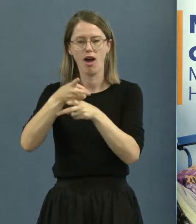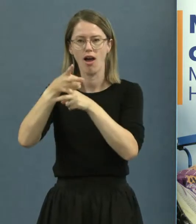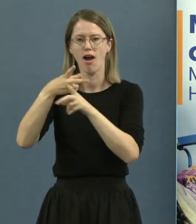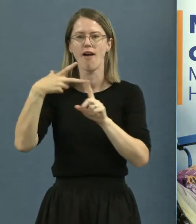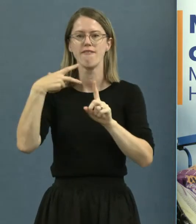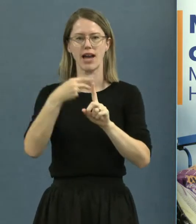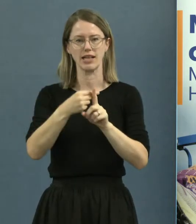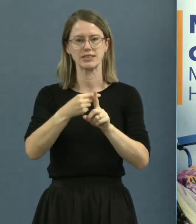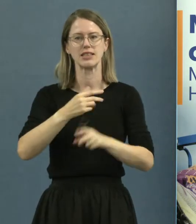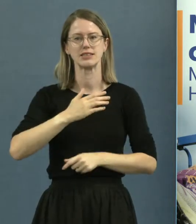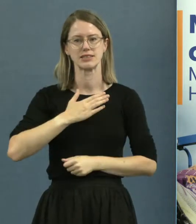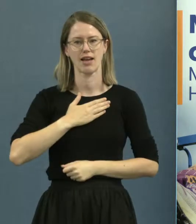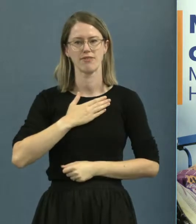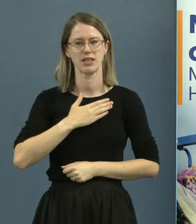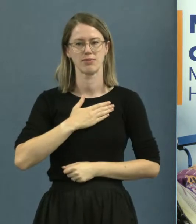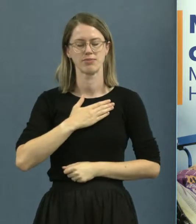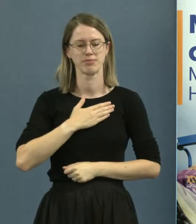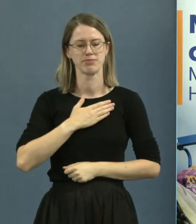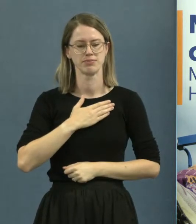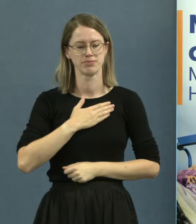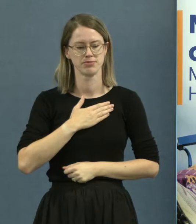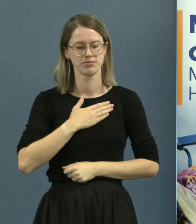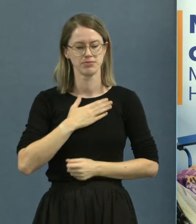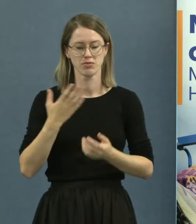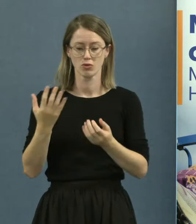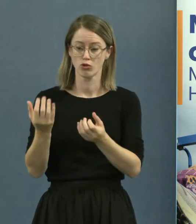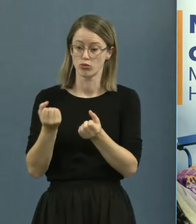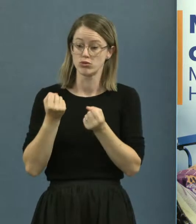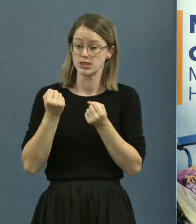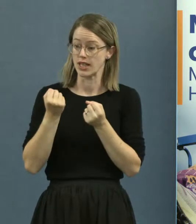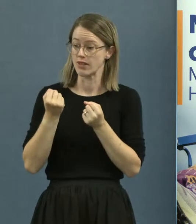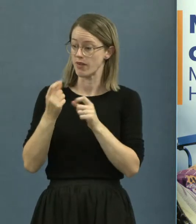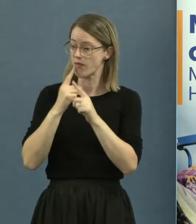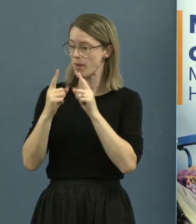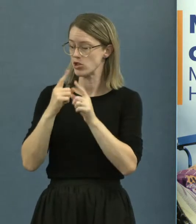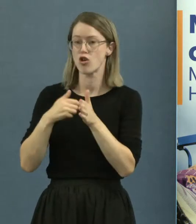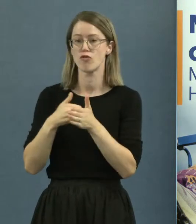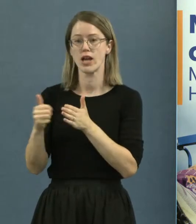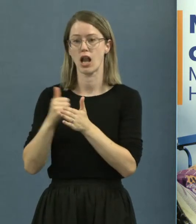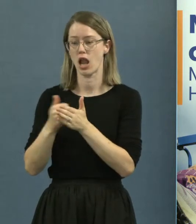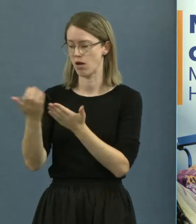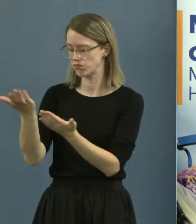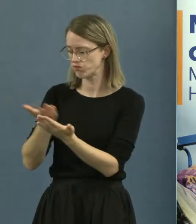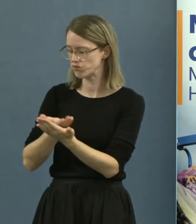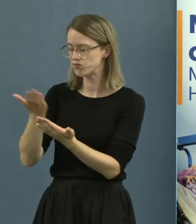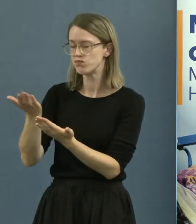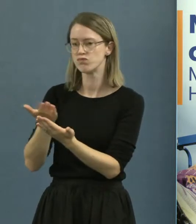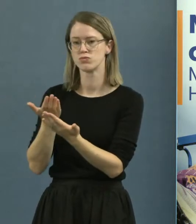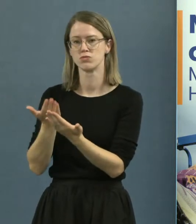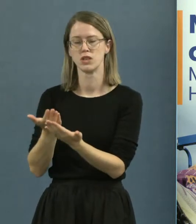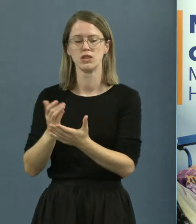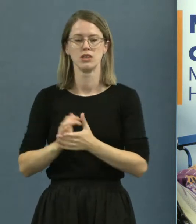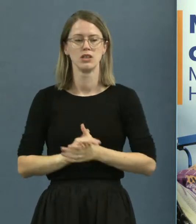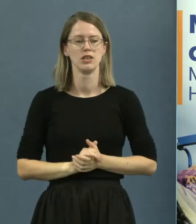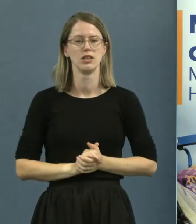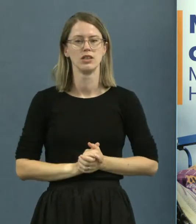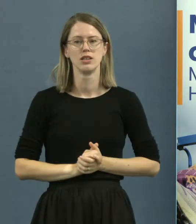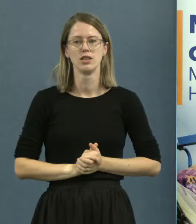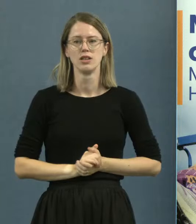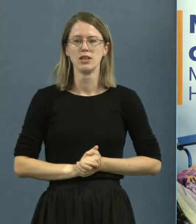Health has a monitoring system